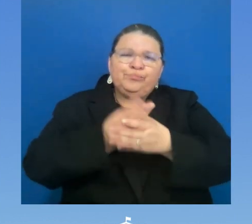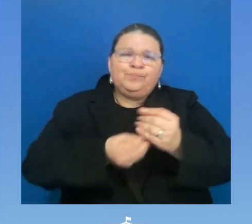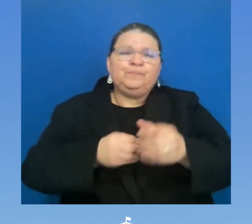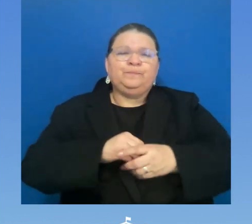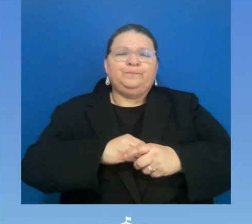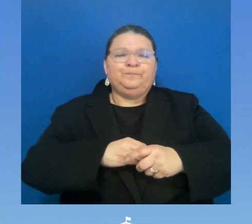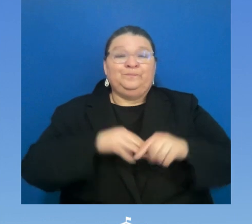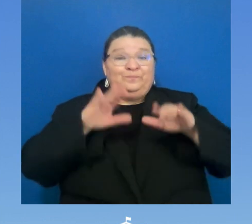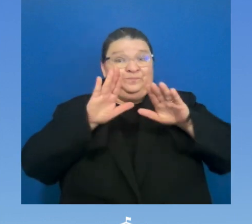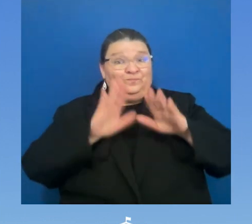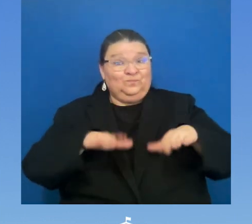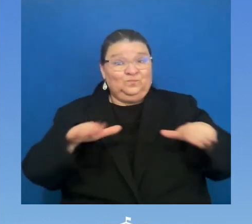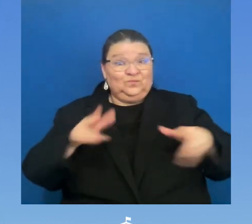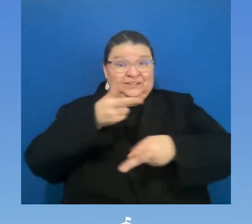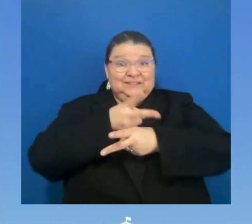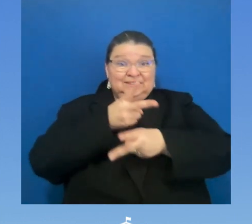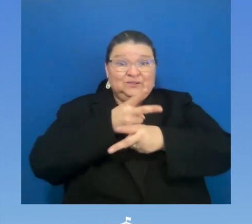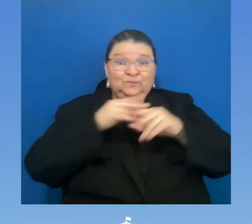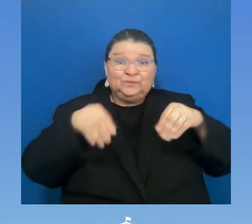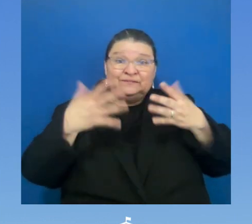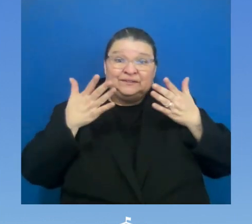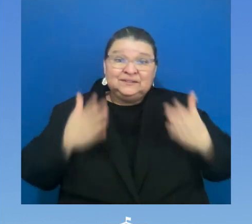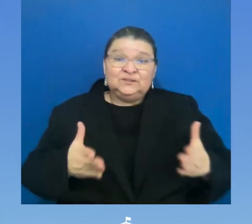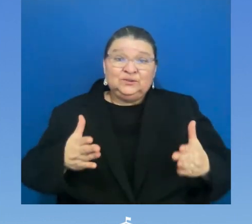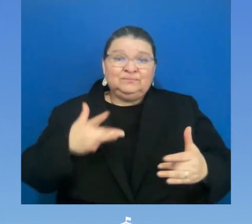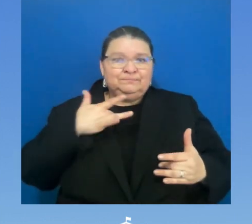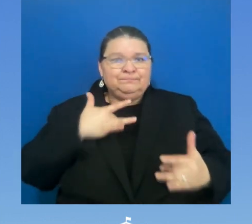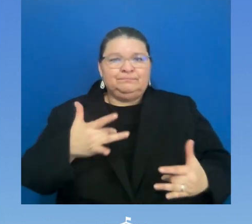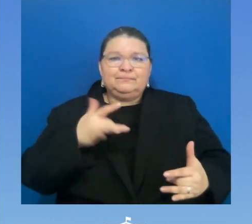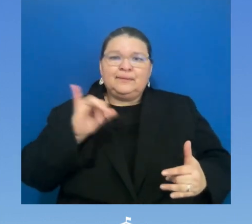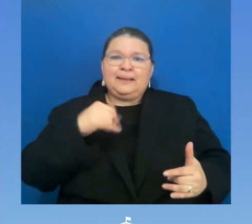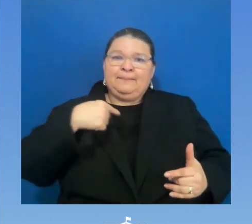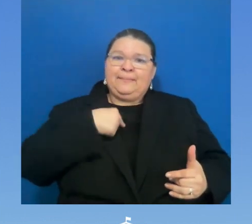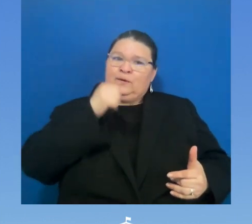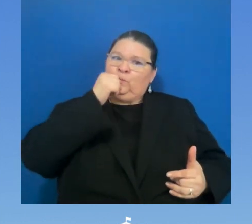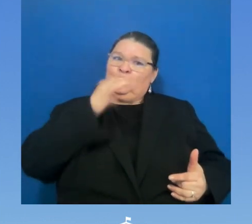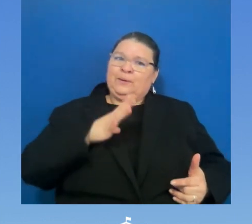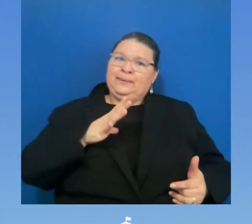in particular by investing in childcare and providers.